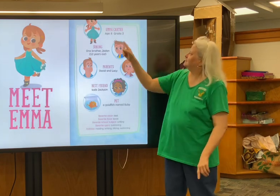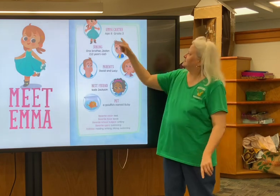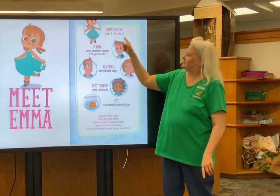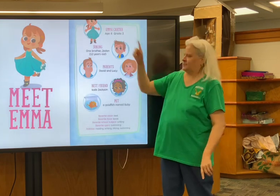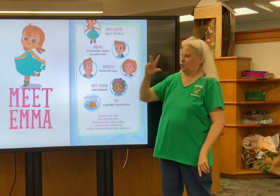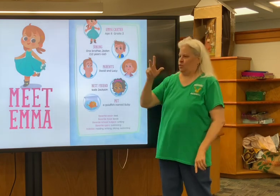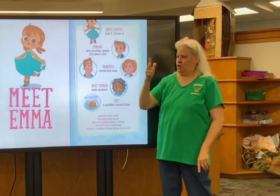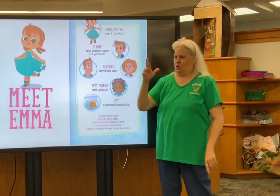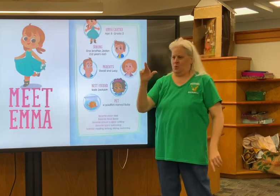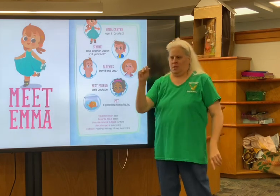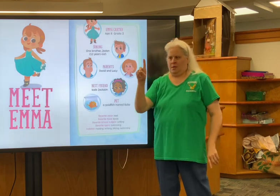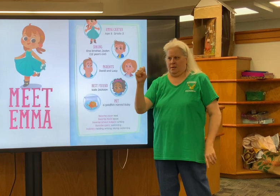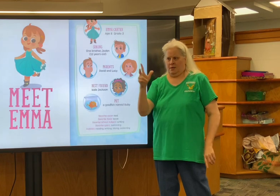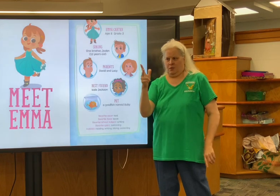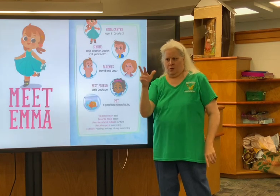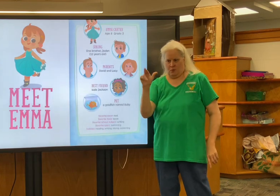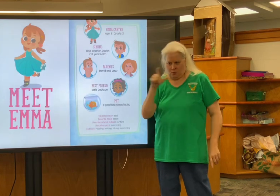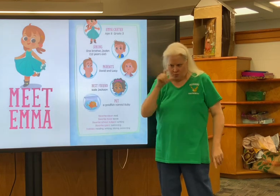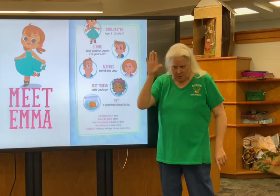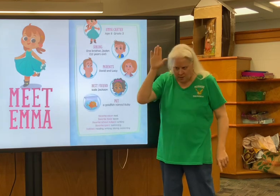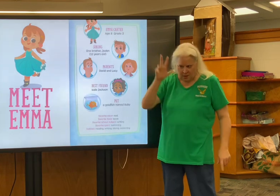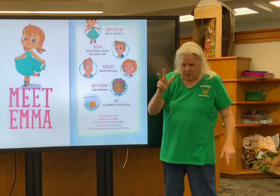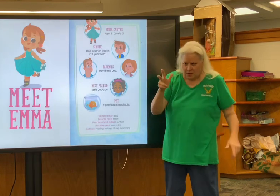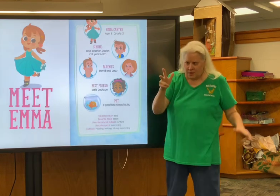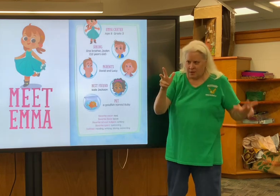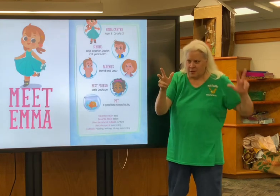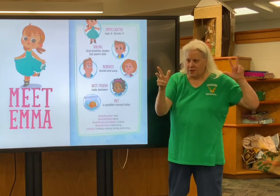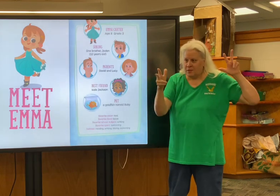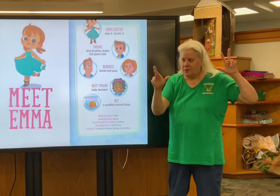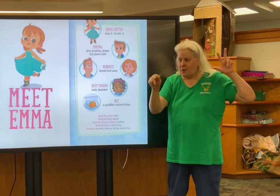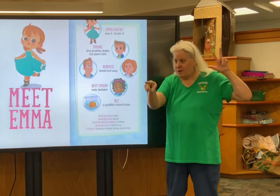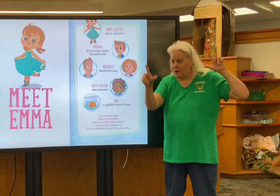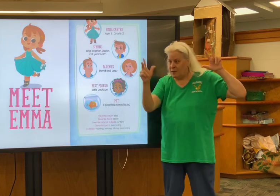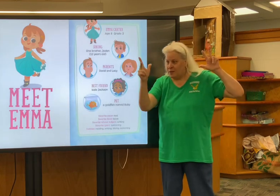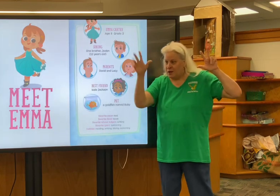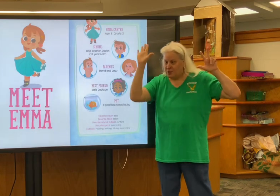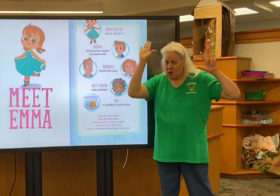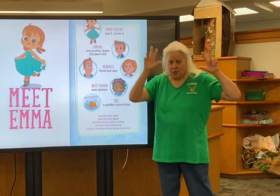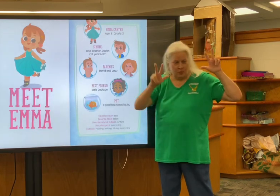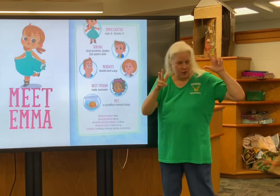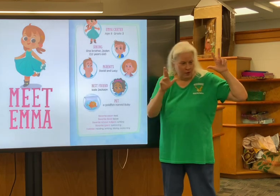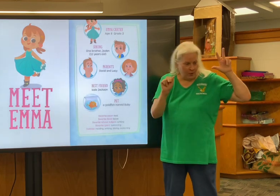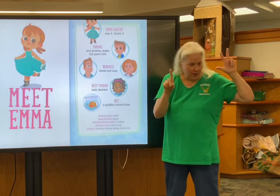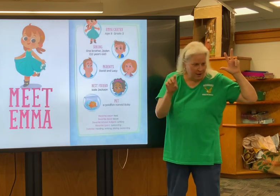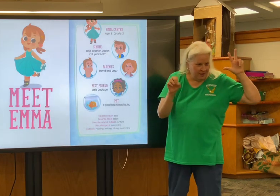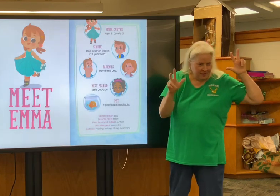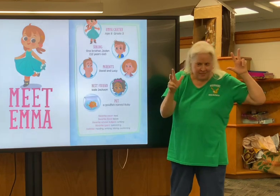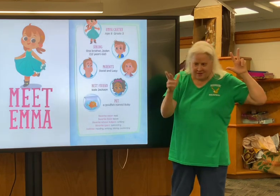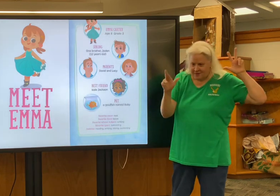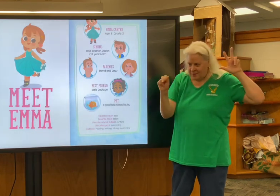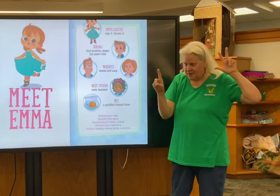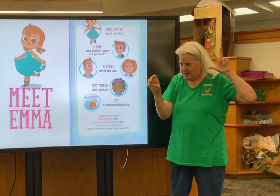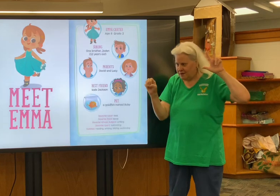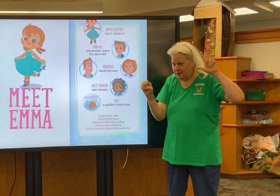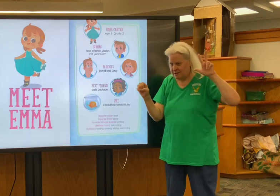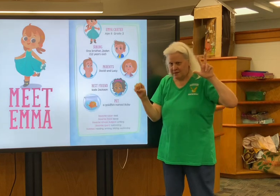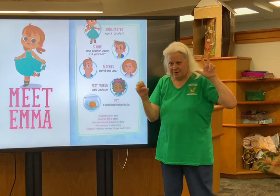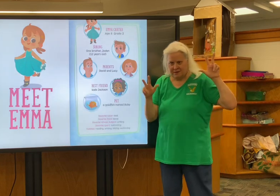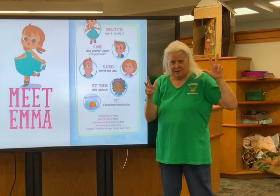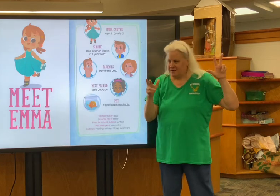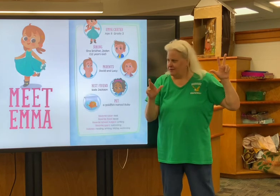Hmm, she's in third grade. Are any of you in third grade? You are, anybody else?